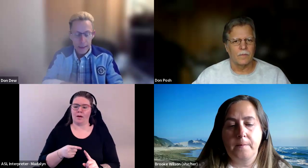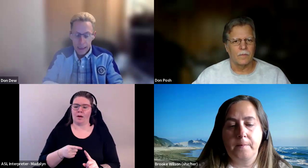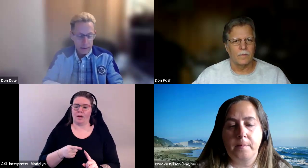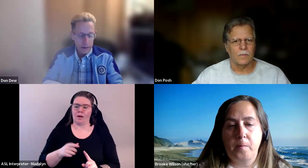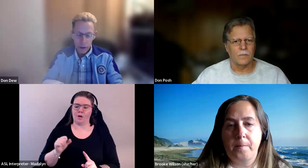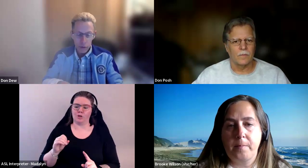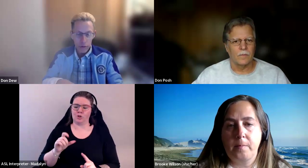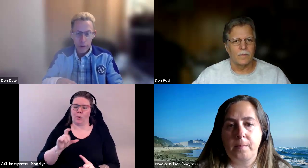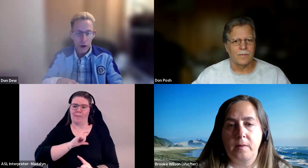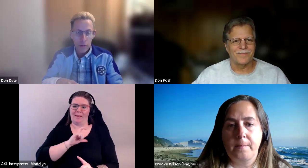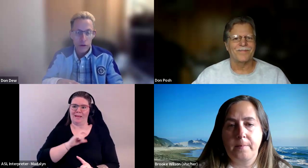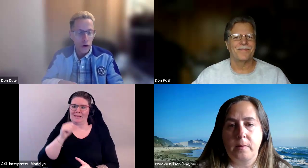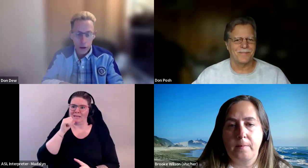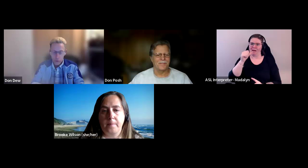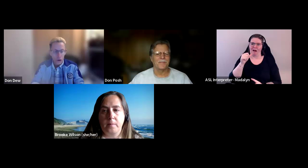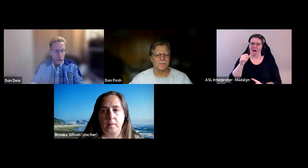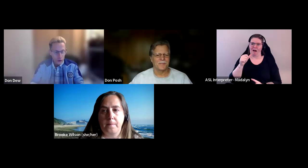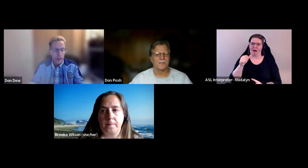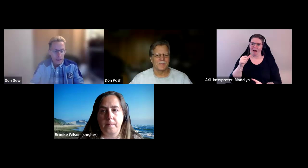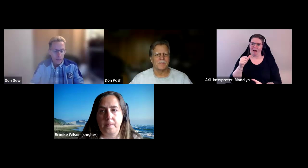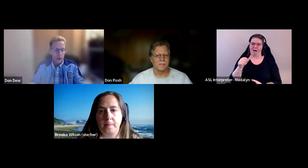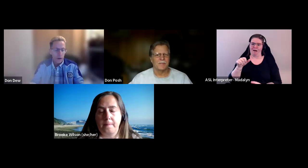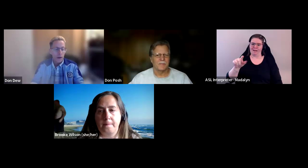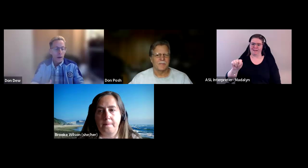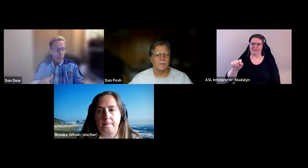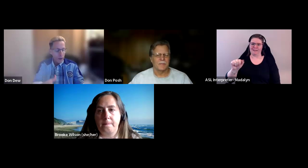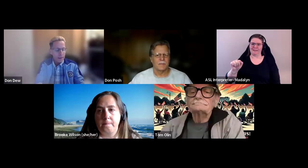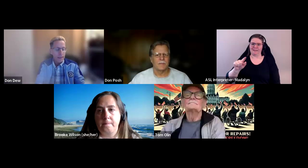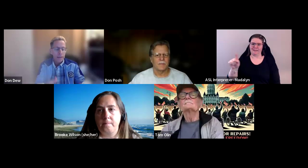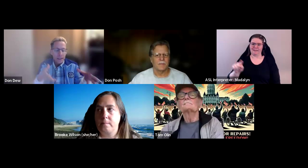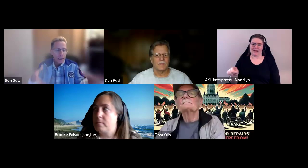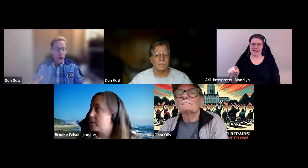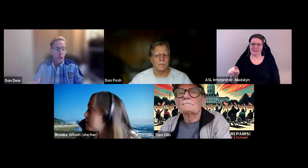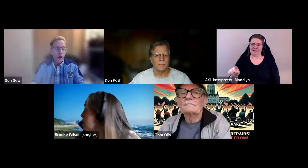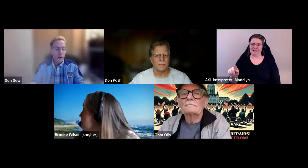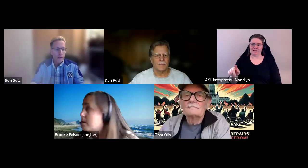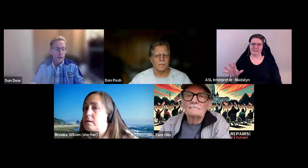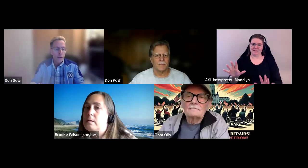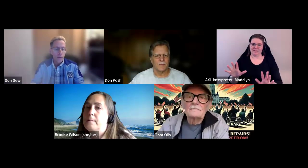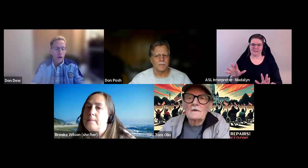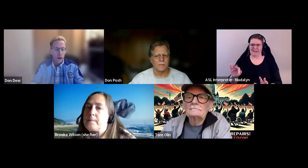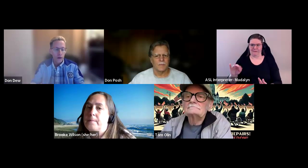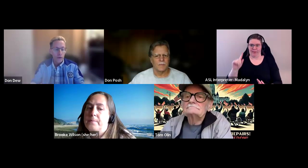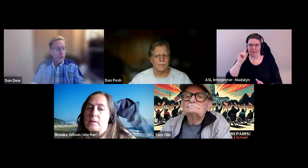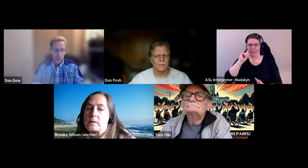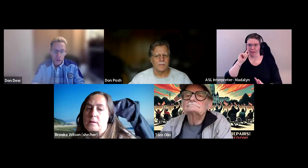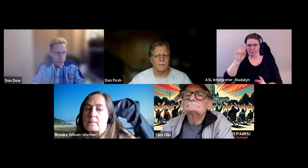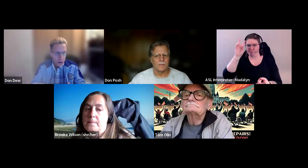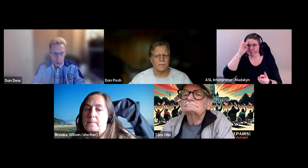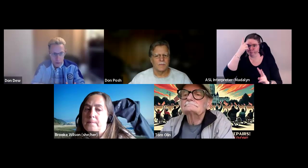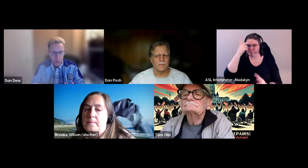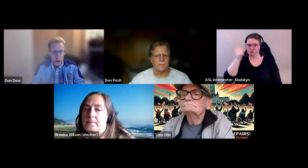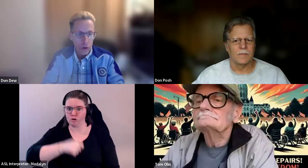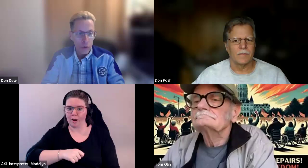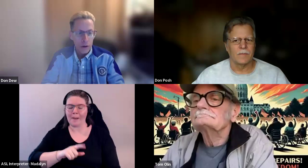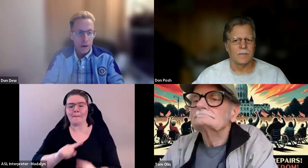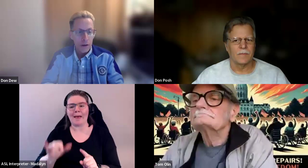Don Dew: tase somebody who they thought was drunk, or you know, that type of thing. But it's it's just getting that awareness in front of first responders. So they know.